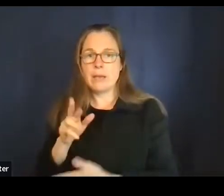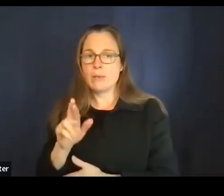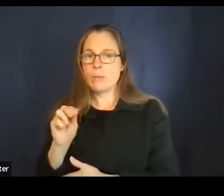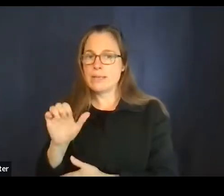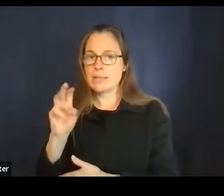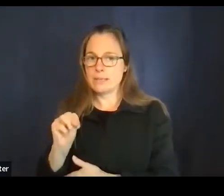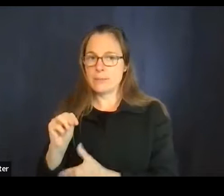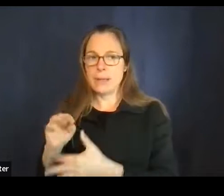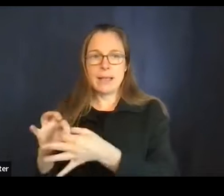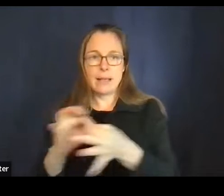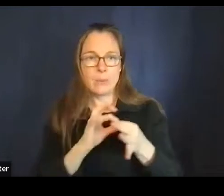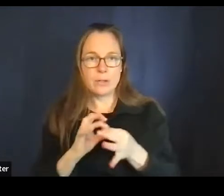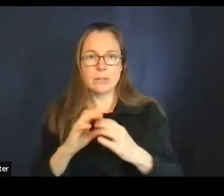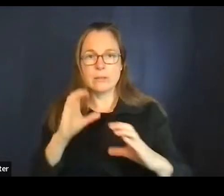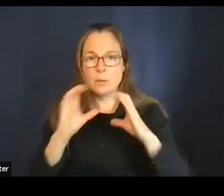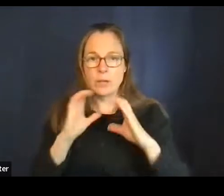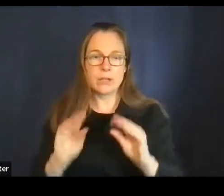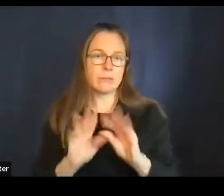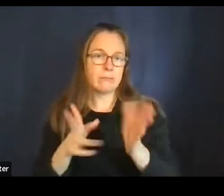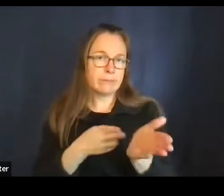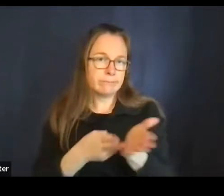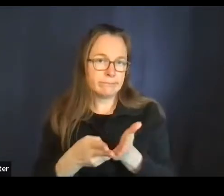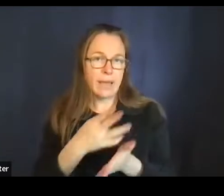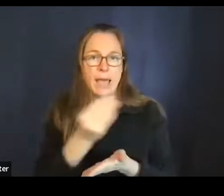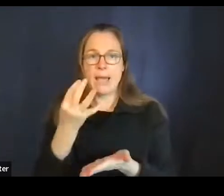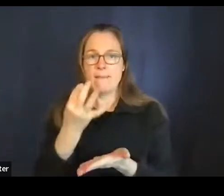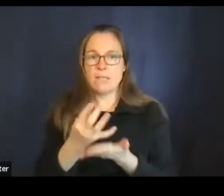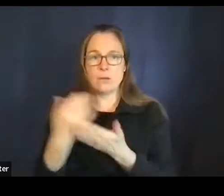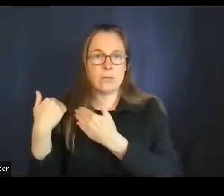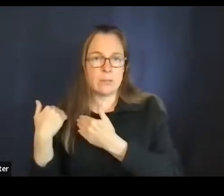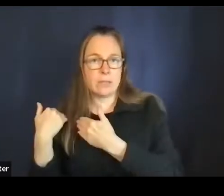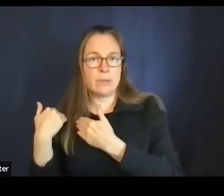communication, transparency and fiscal responsibility.